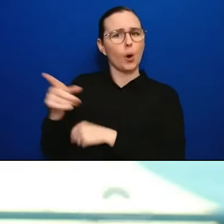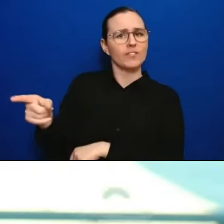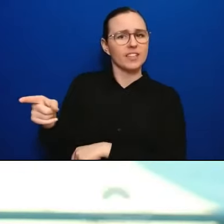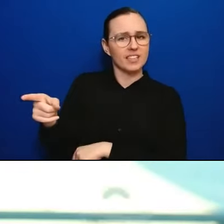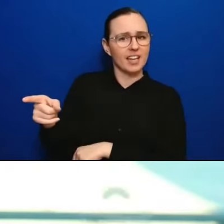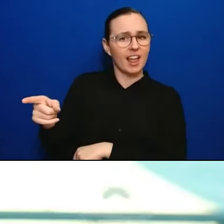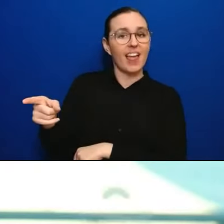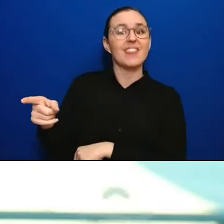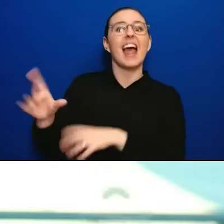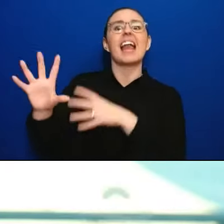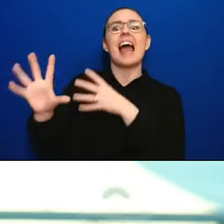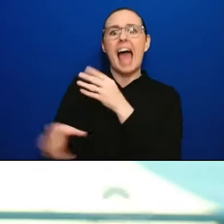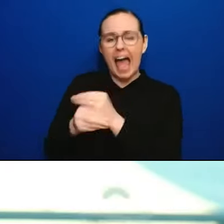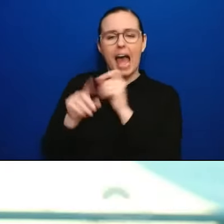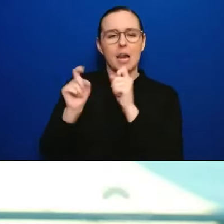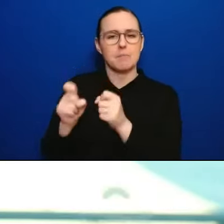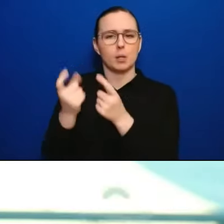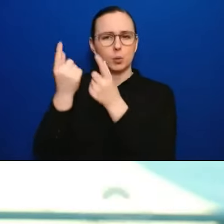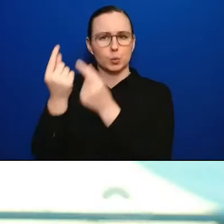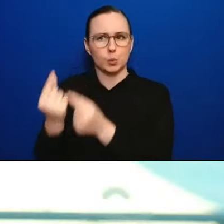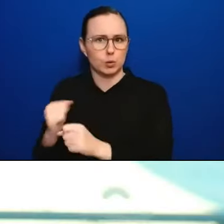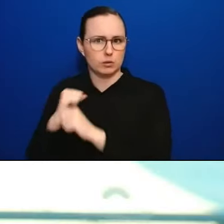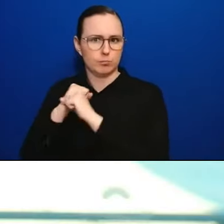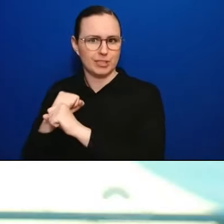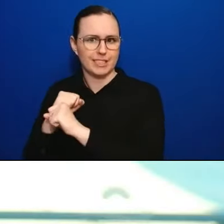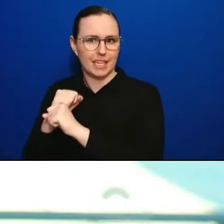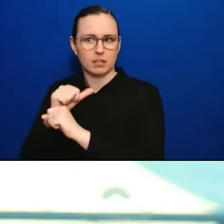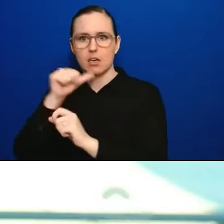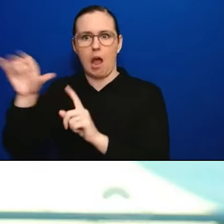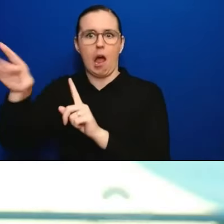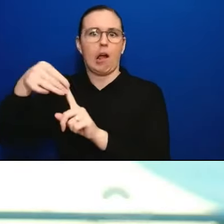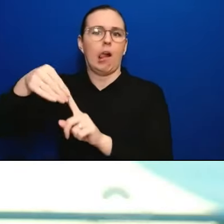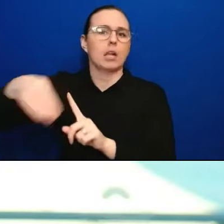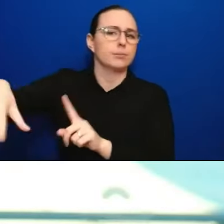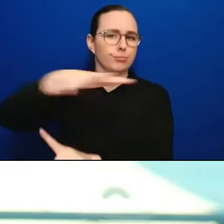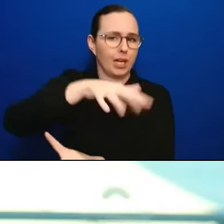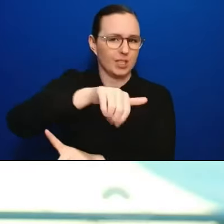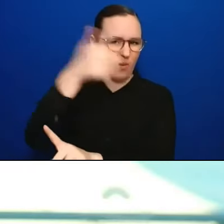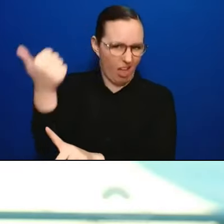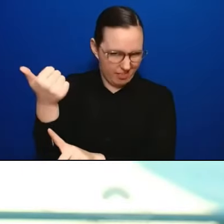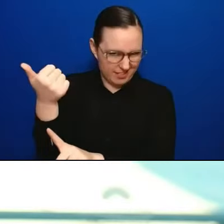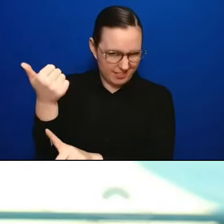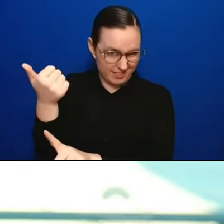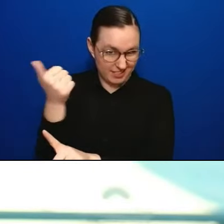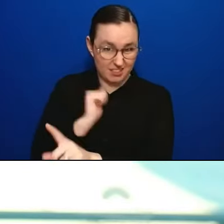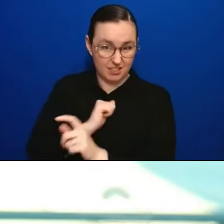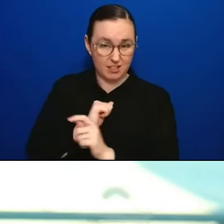And precautions are put in place to make sure into while the time -- the period of time